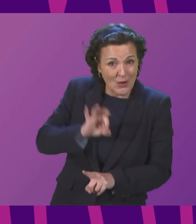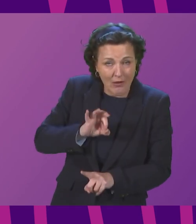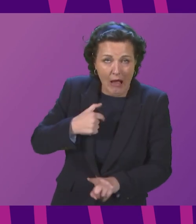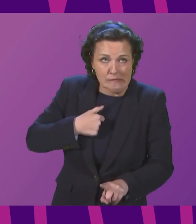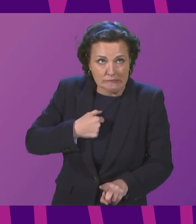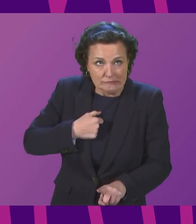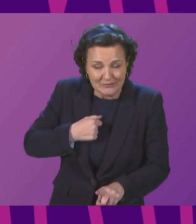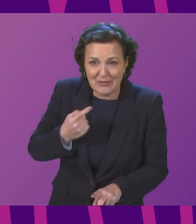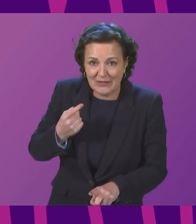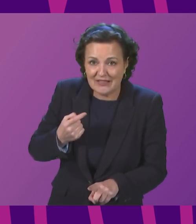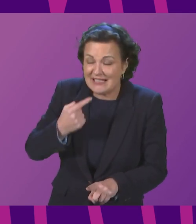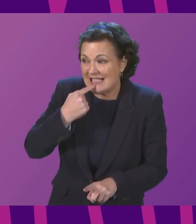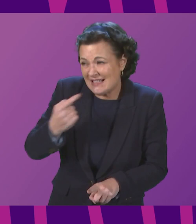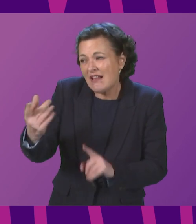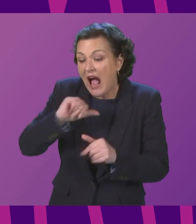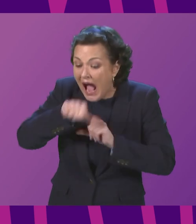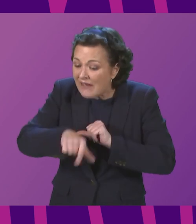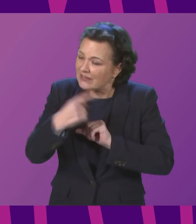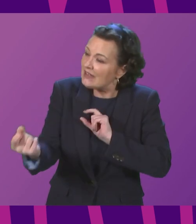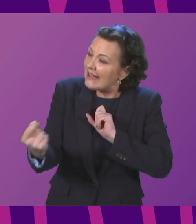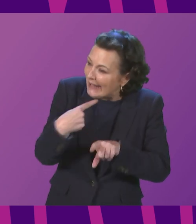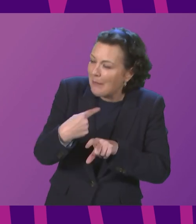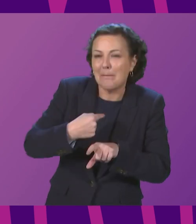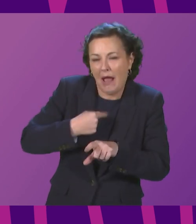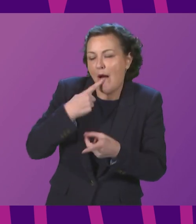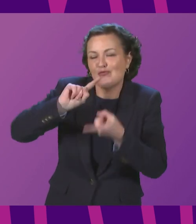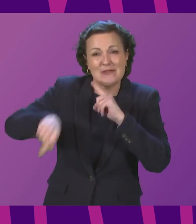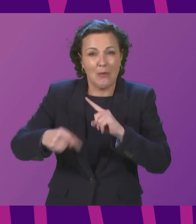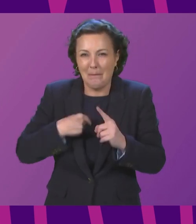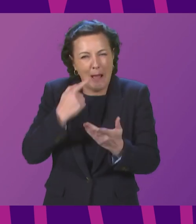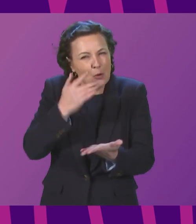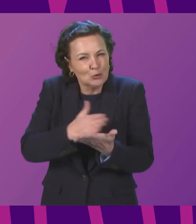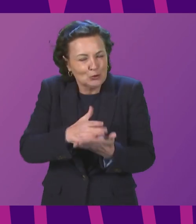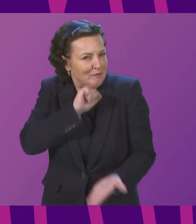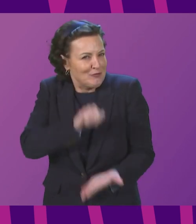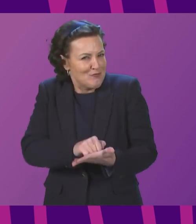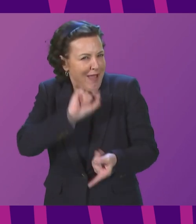one that Stuart McMillan has asked me, I will be happy to provide an appropriate answer